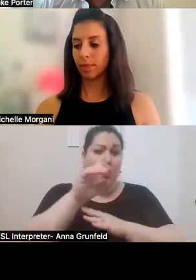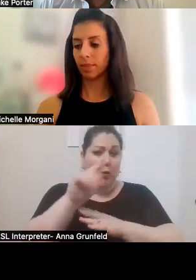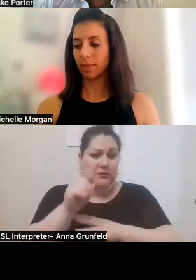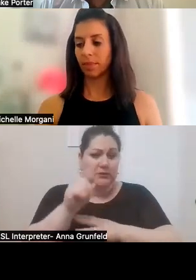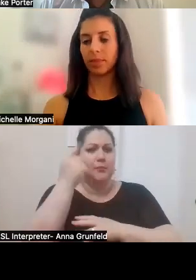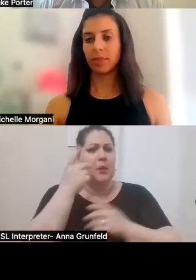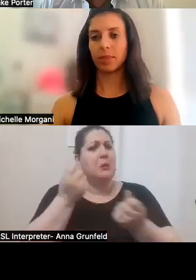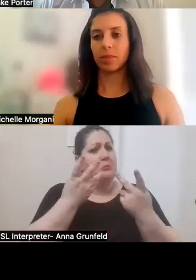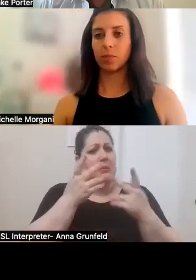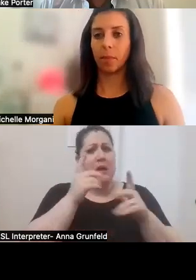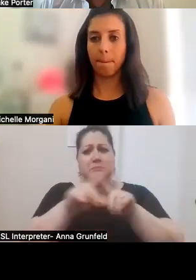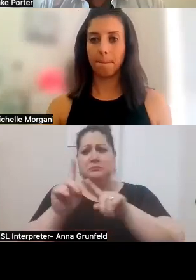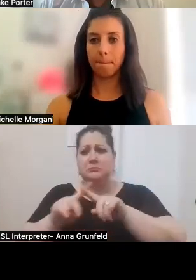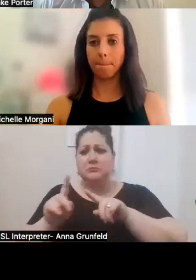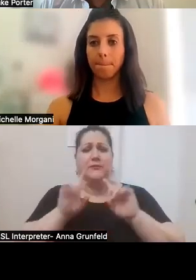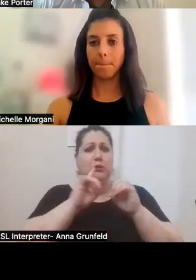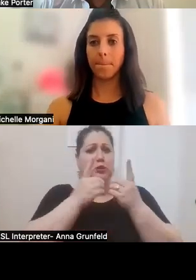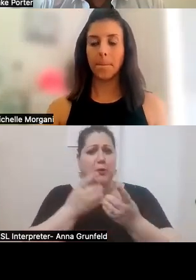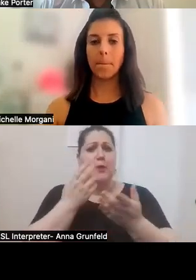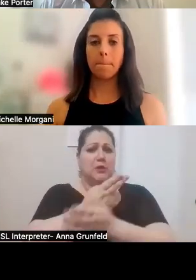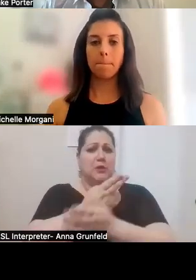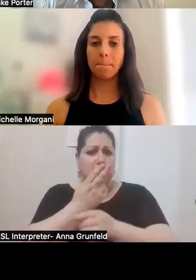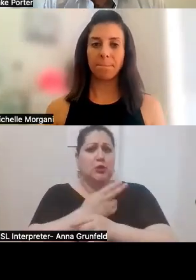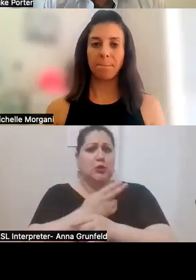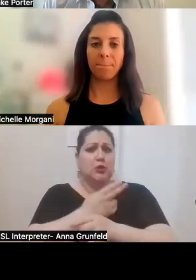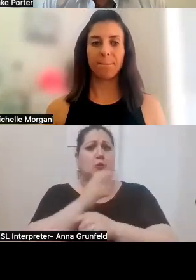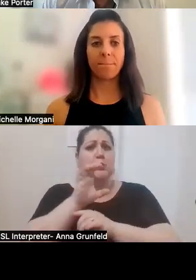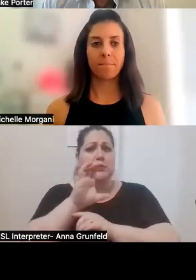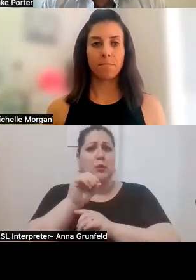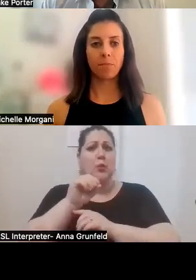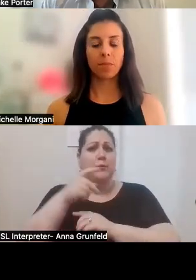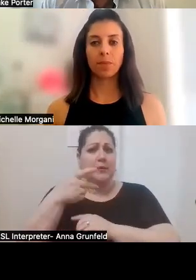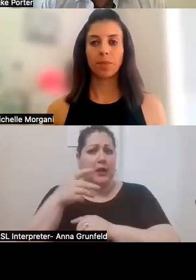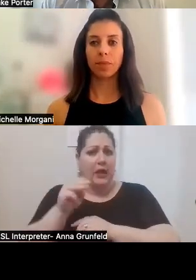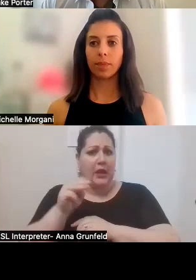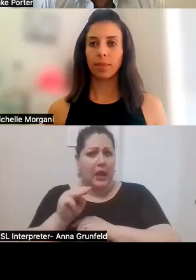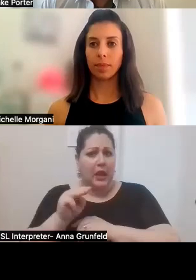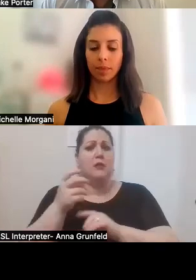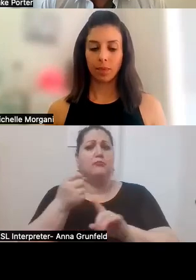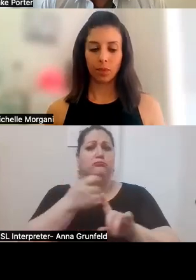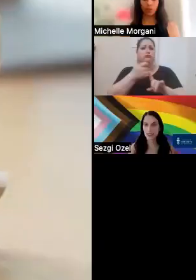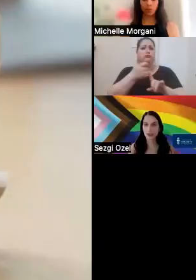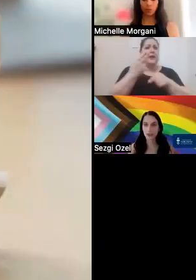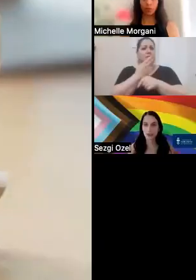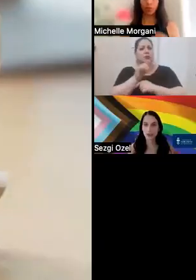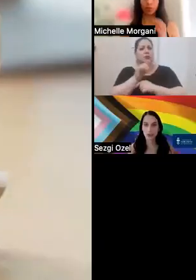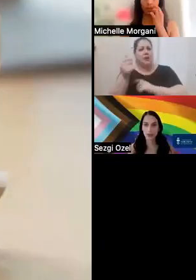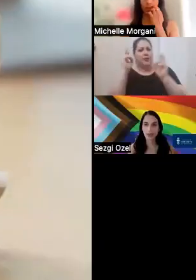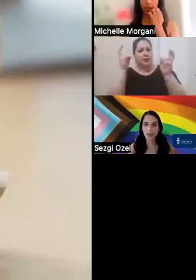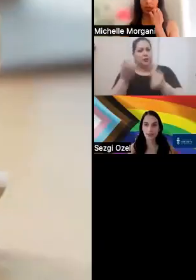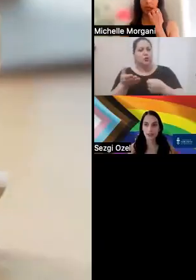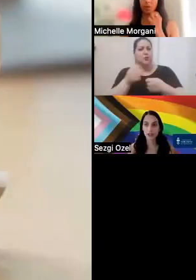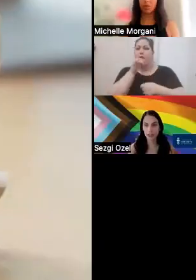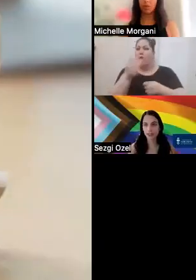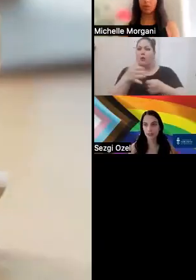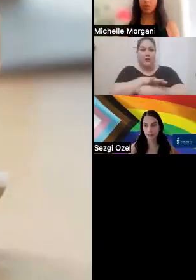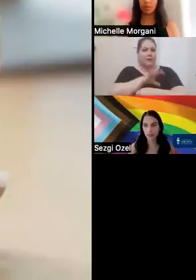They often expand and focus on other issues not covered in the COPM, but the interview and scoring methods are transferable.